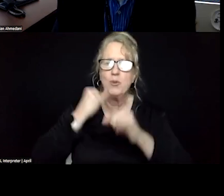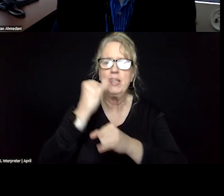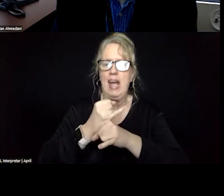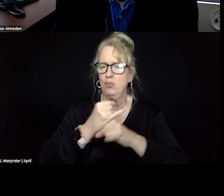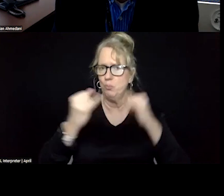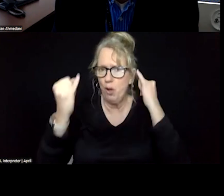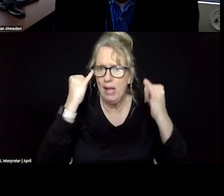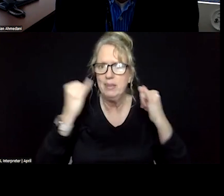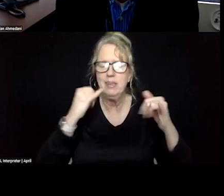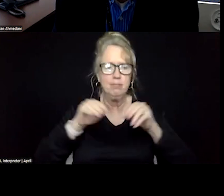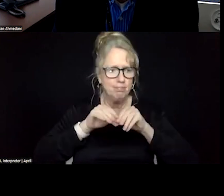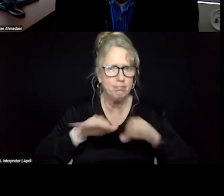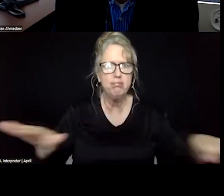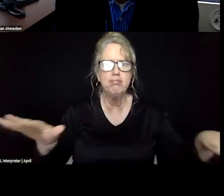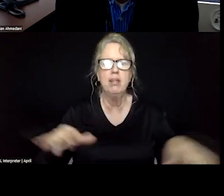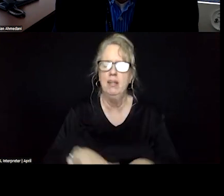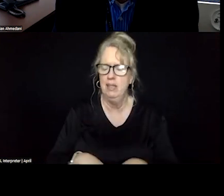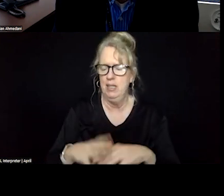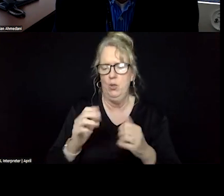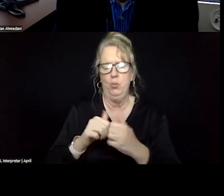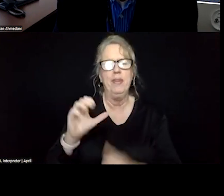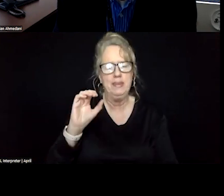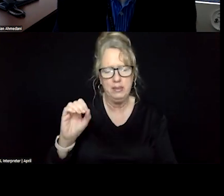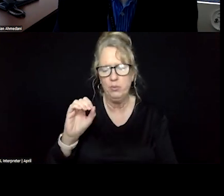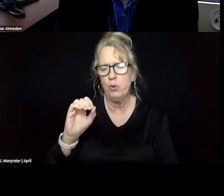WE TALK BESIDE THAT EARLIER WITH THE ZERO SUICIDE SUMMIT.